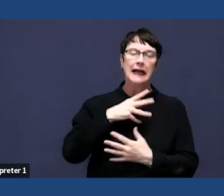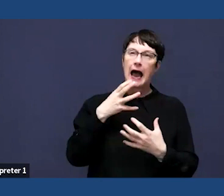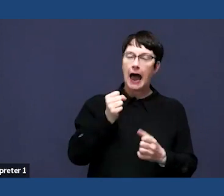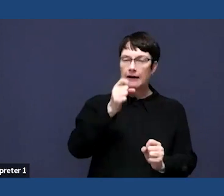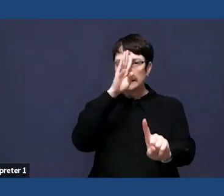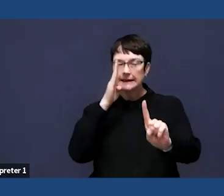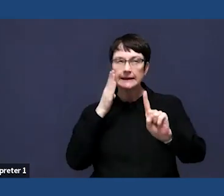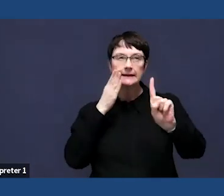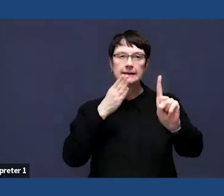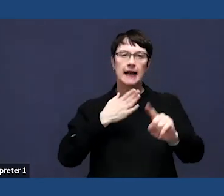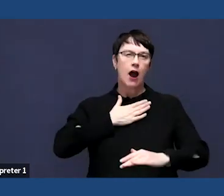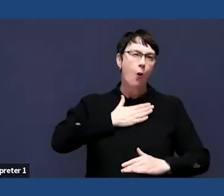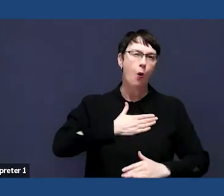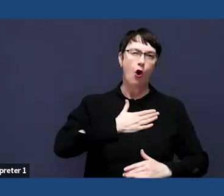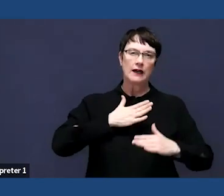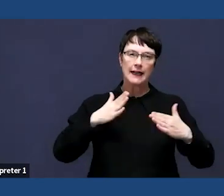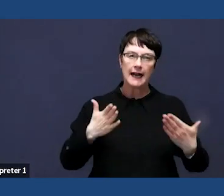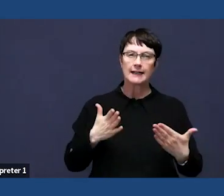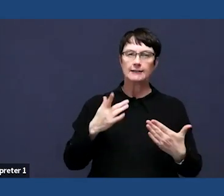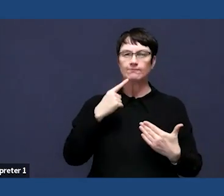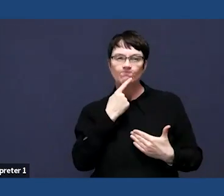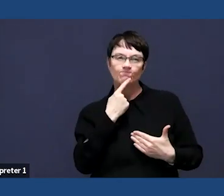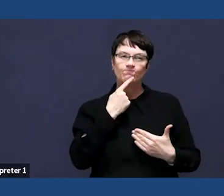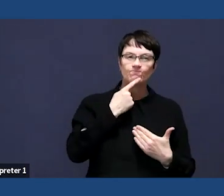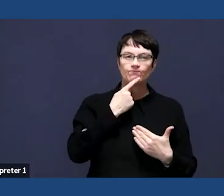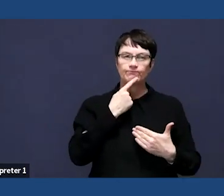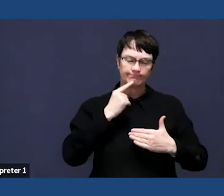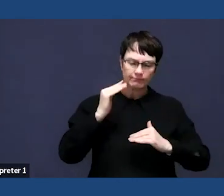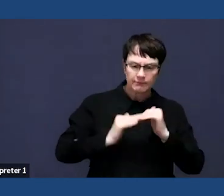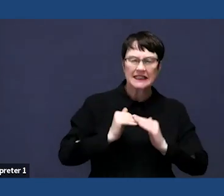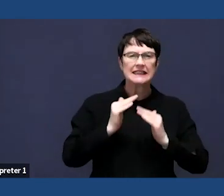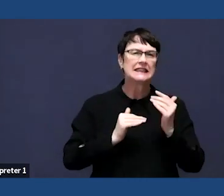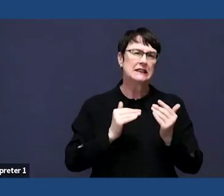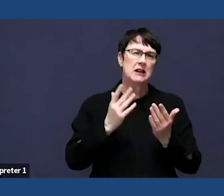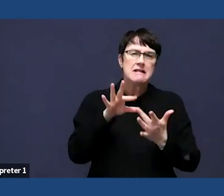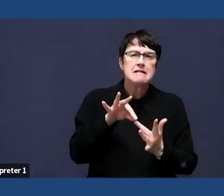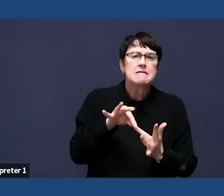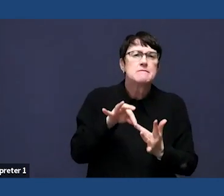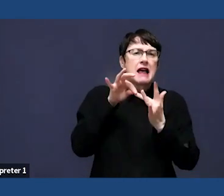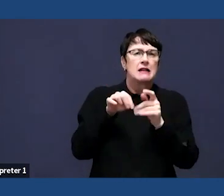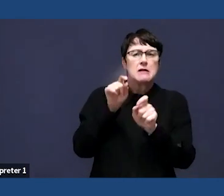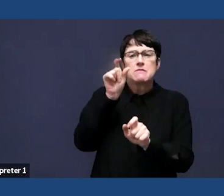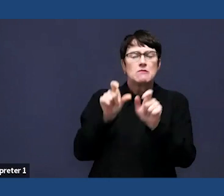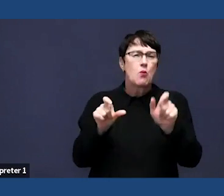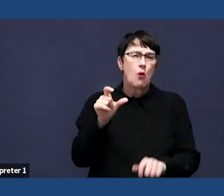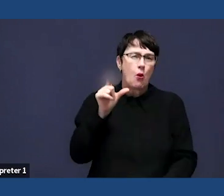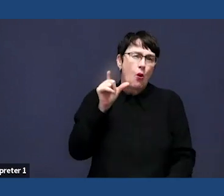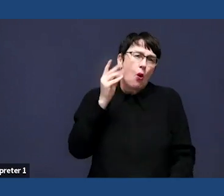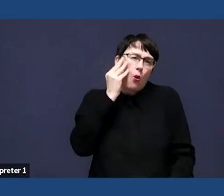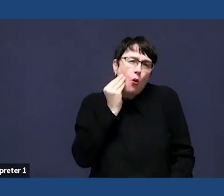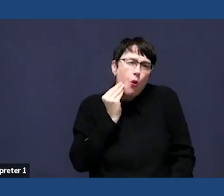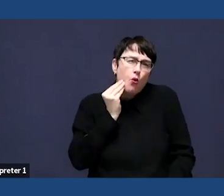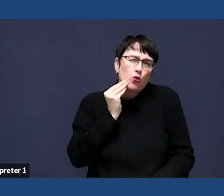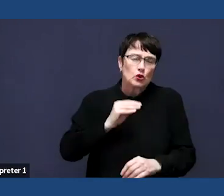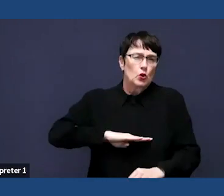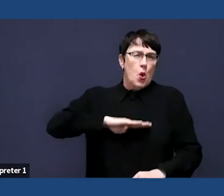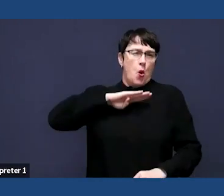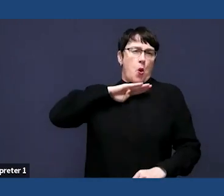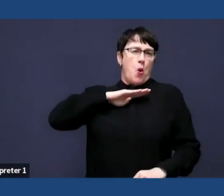protection of active participation of older persons who are substantially and legally binding.